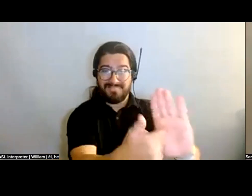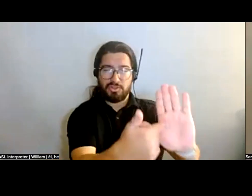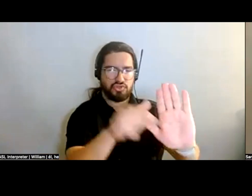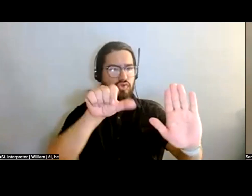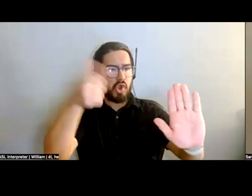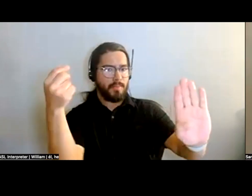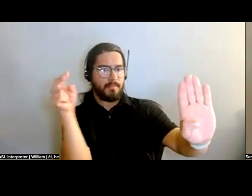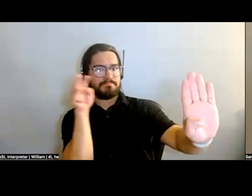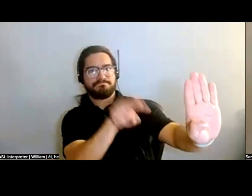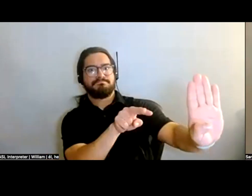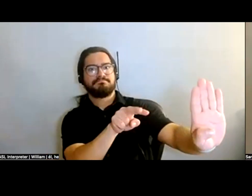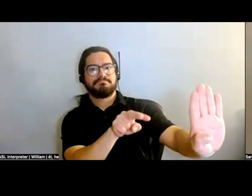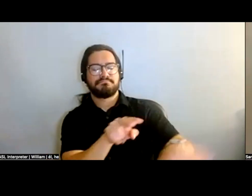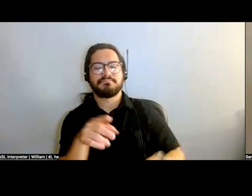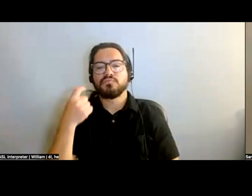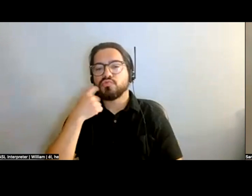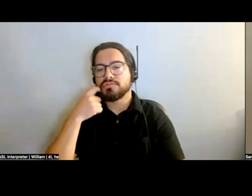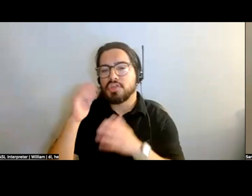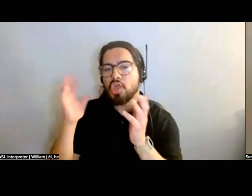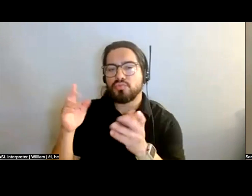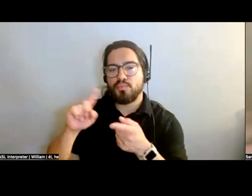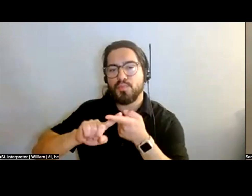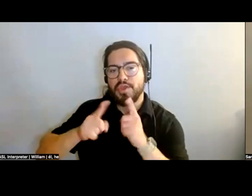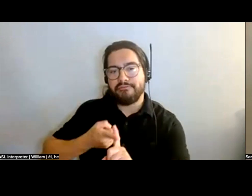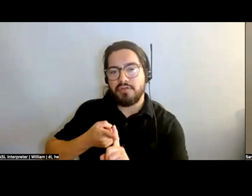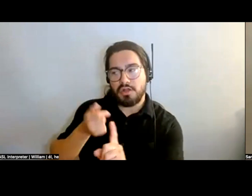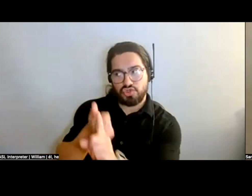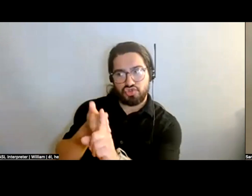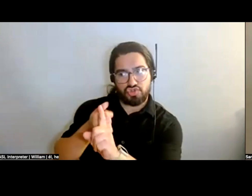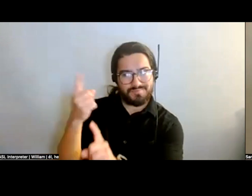The other day, I was talking with a friend, and she was asking me about the book.